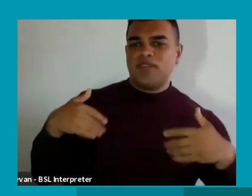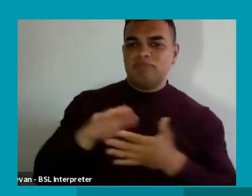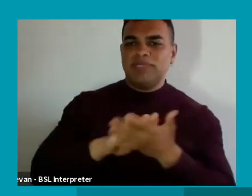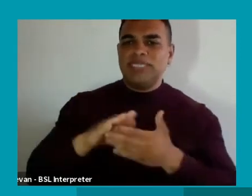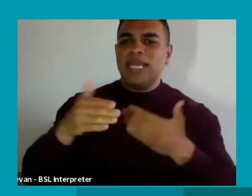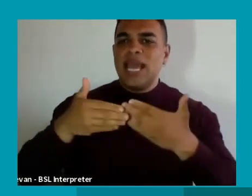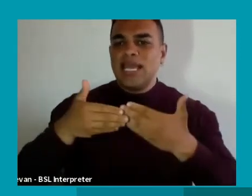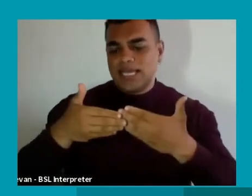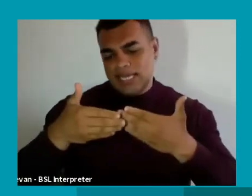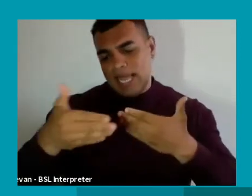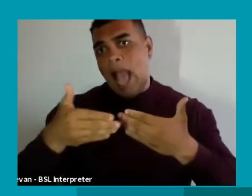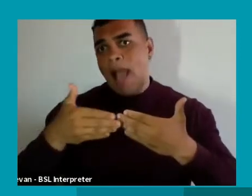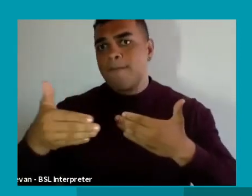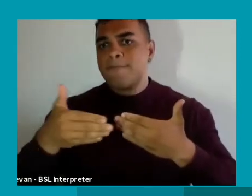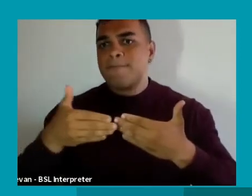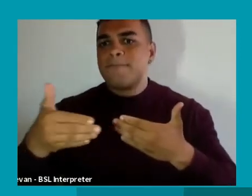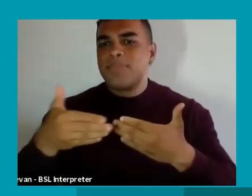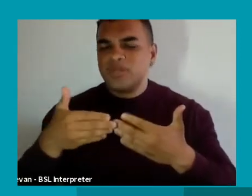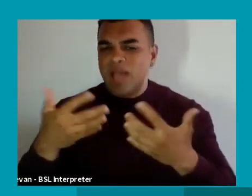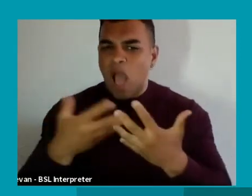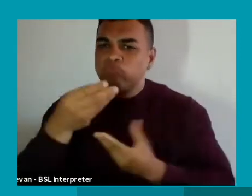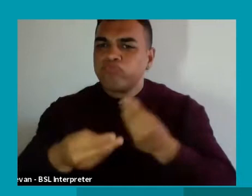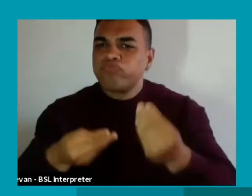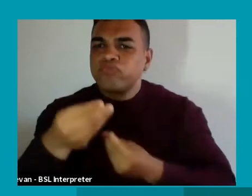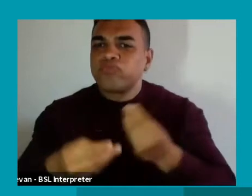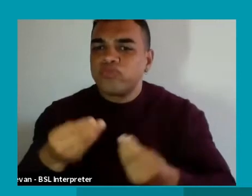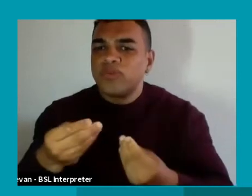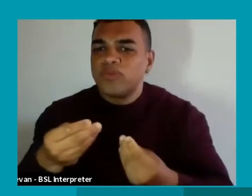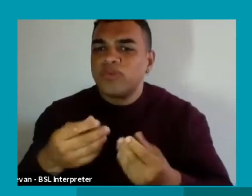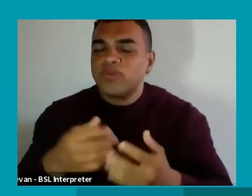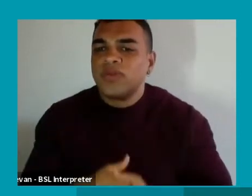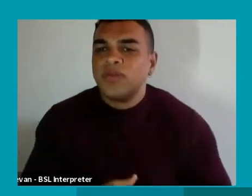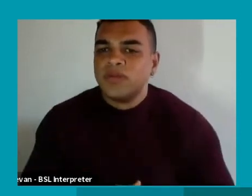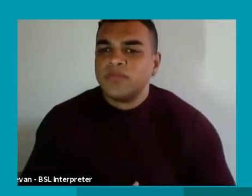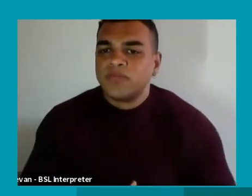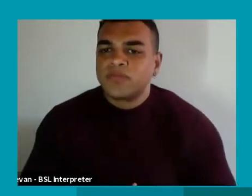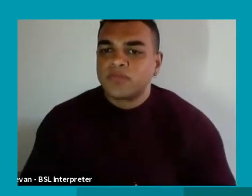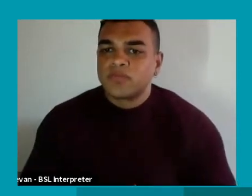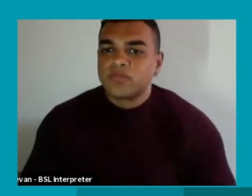had a gap rather than trying to hide it. And if you drew anything out of the experience of having the gap.